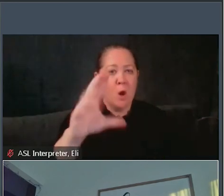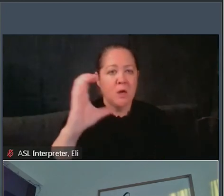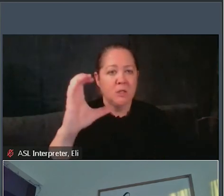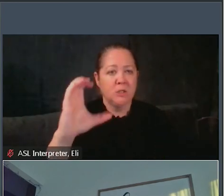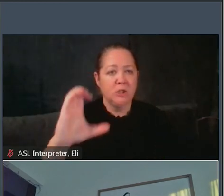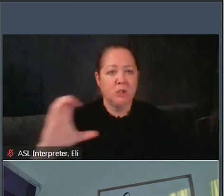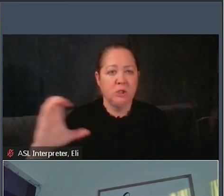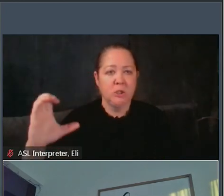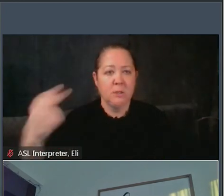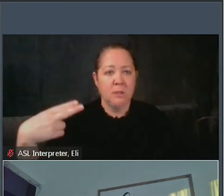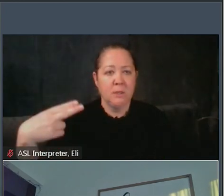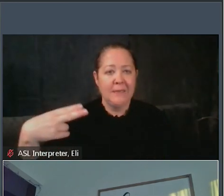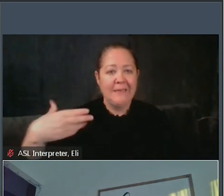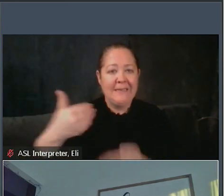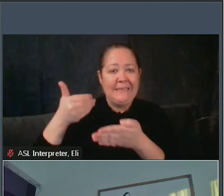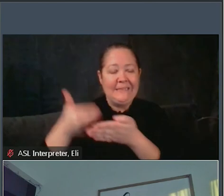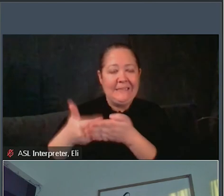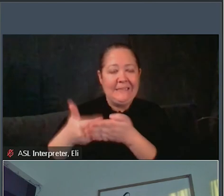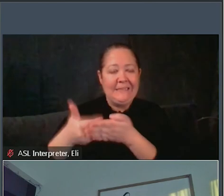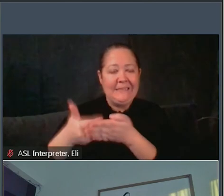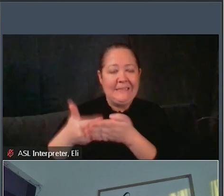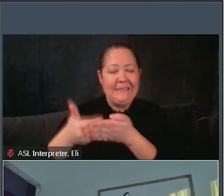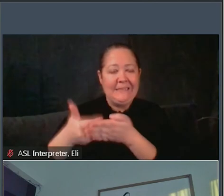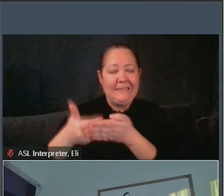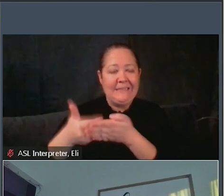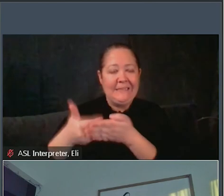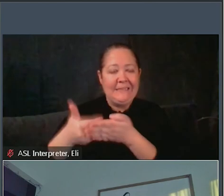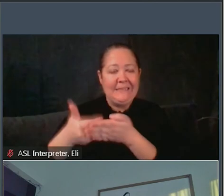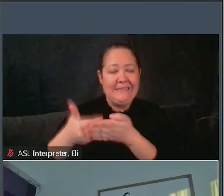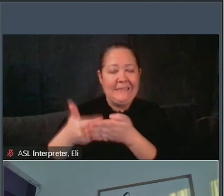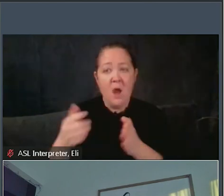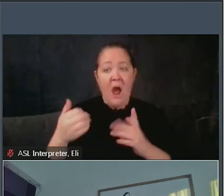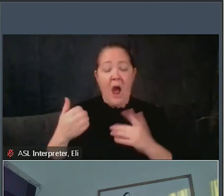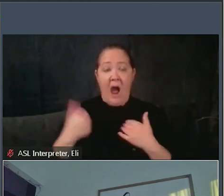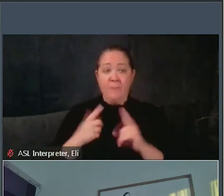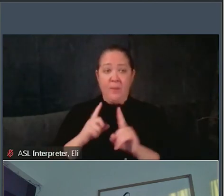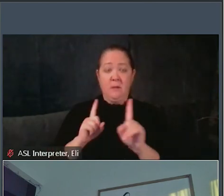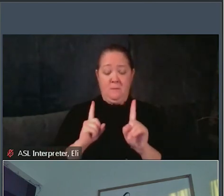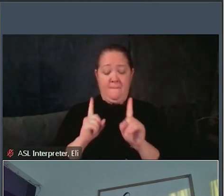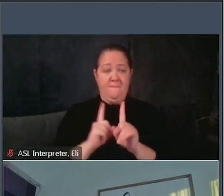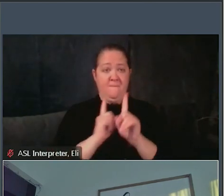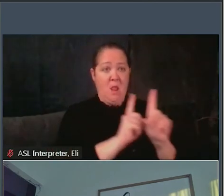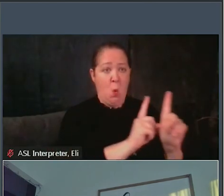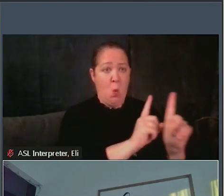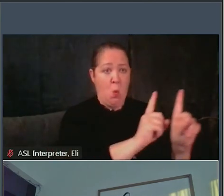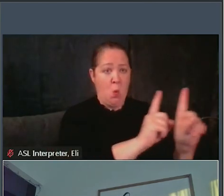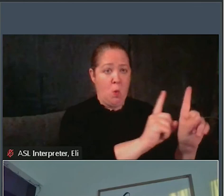And I have been followed before by a resident of the facility. He didn't follow me all the way home, but he did follow me.